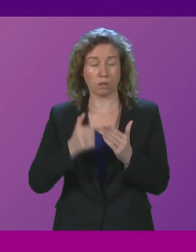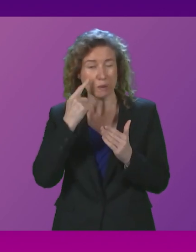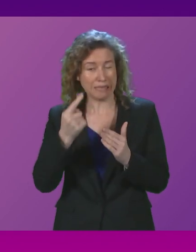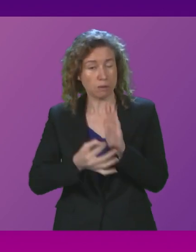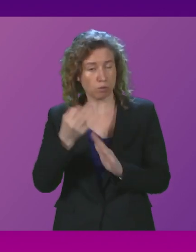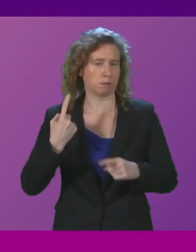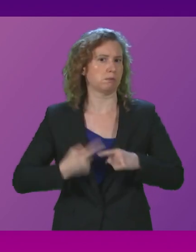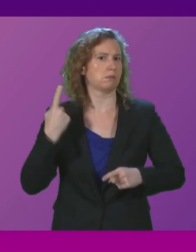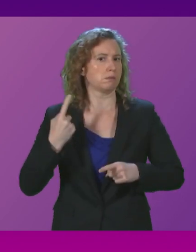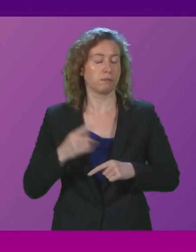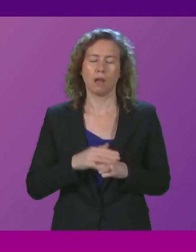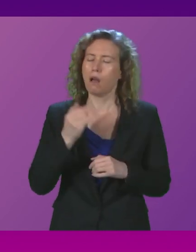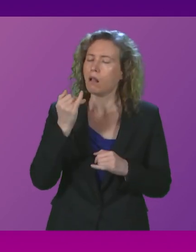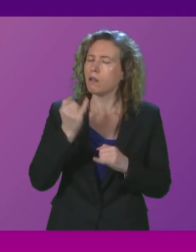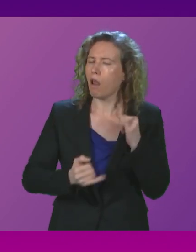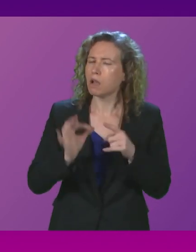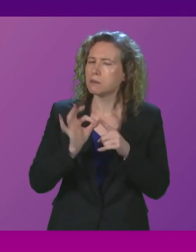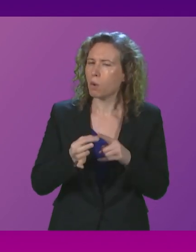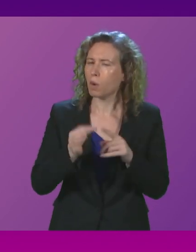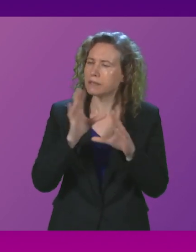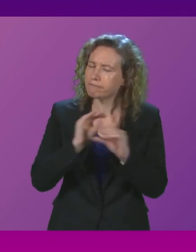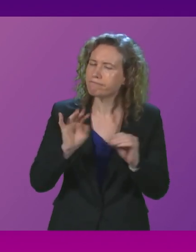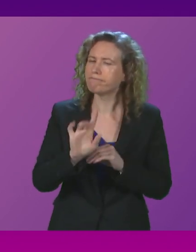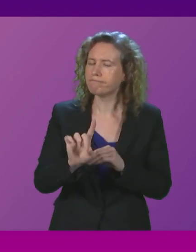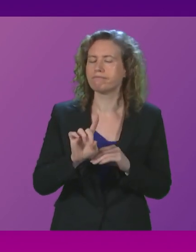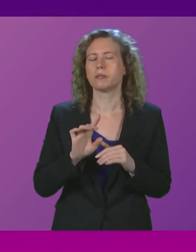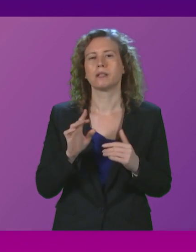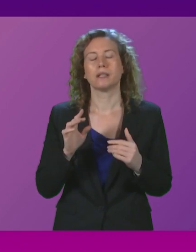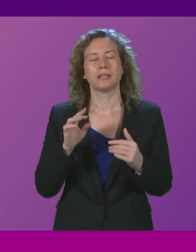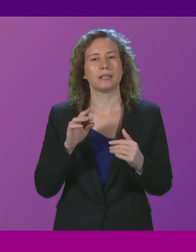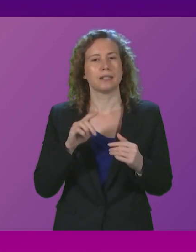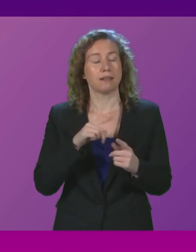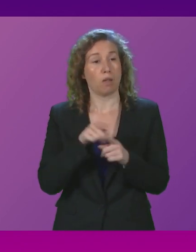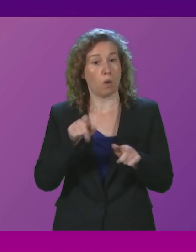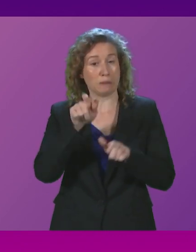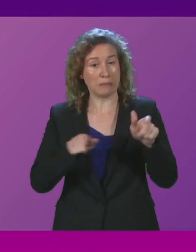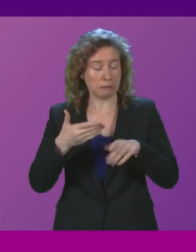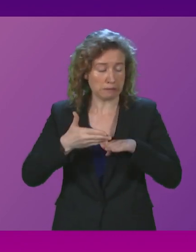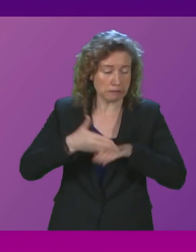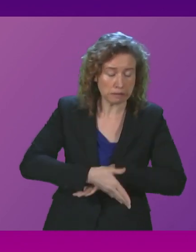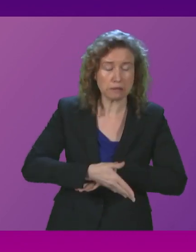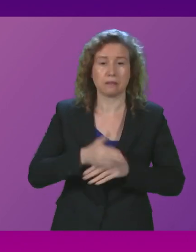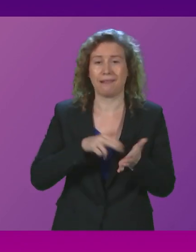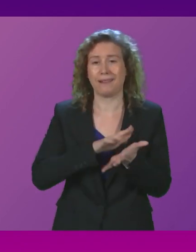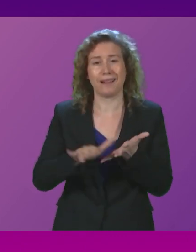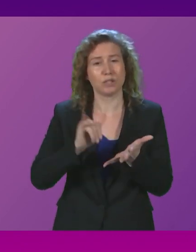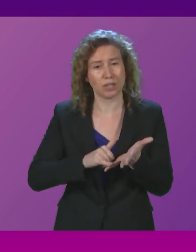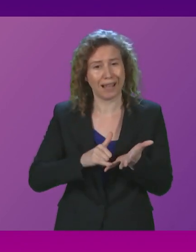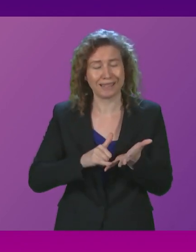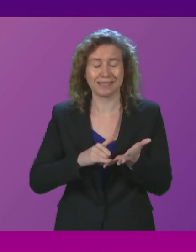I will make one final point to put the issue into context, for the sake of those who are working so hard in our national health service.